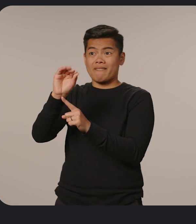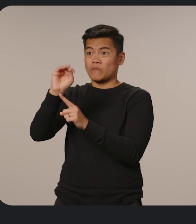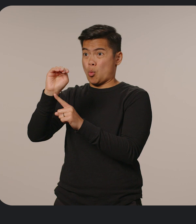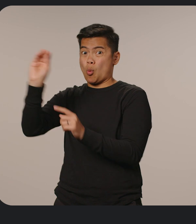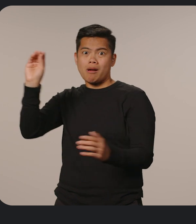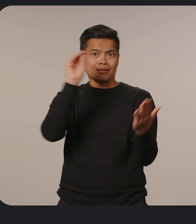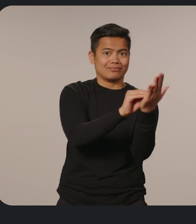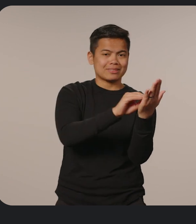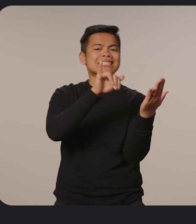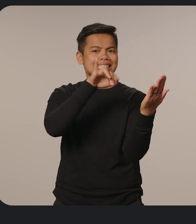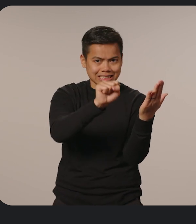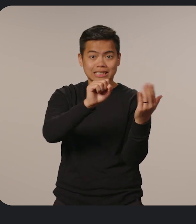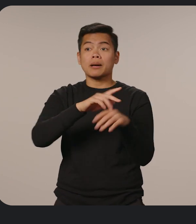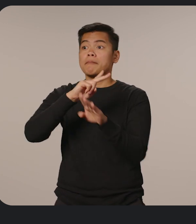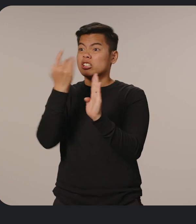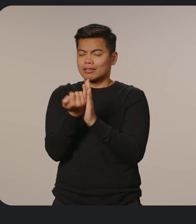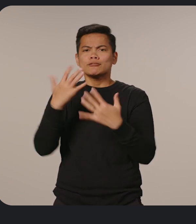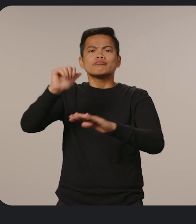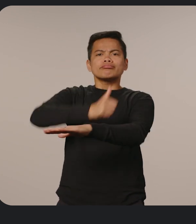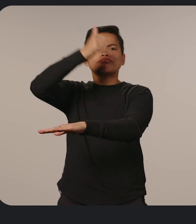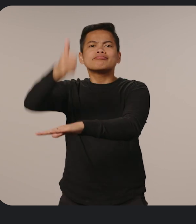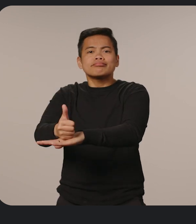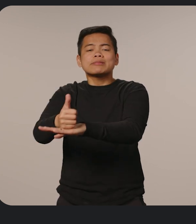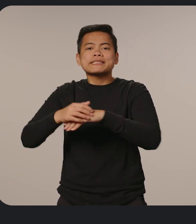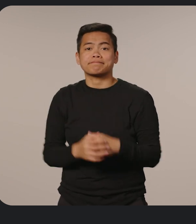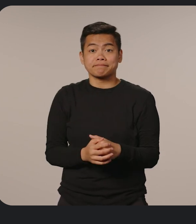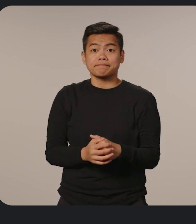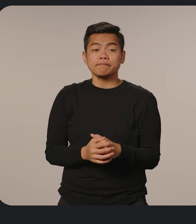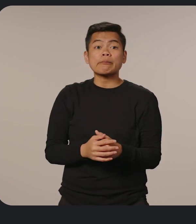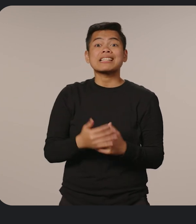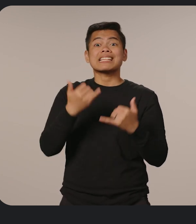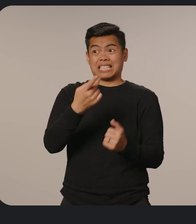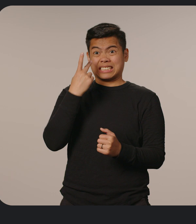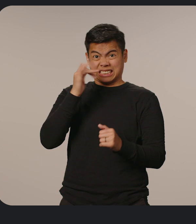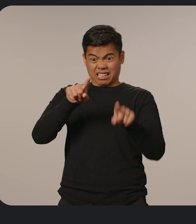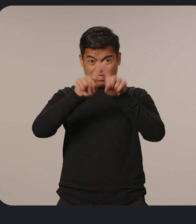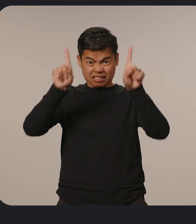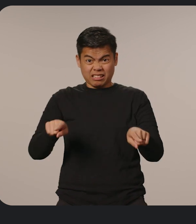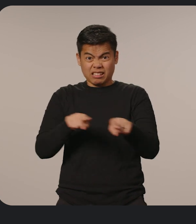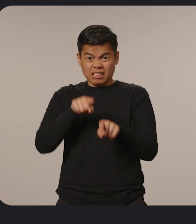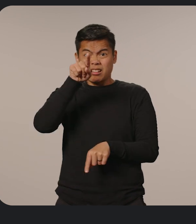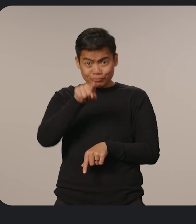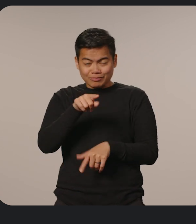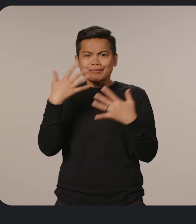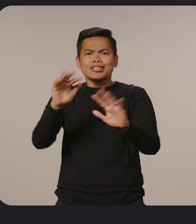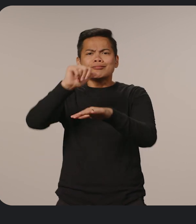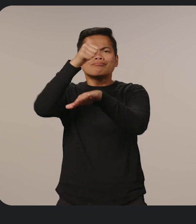yes and then the project is set up in the console we can see the project